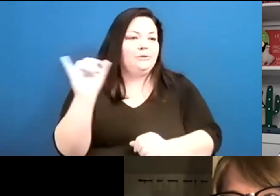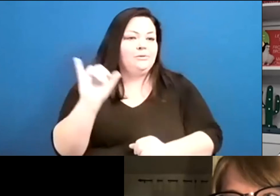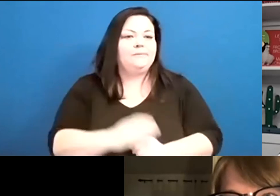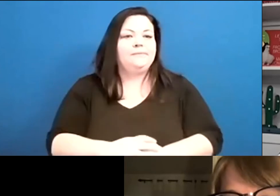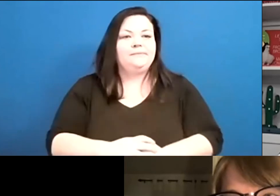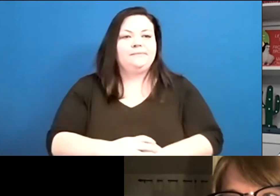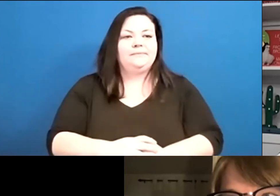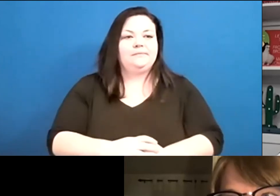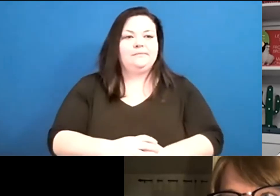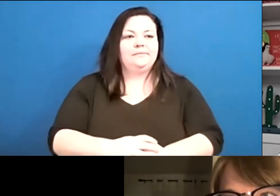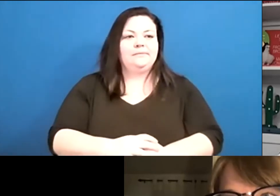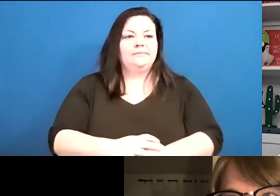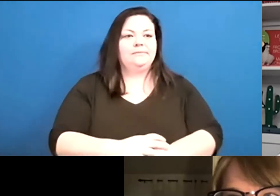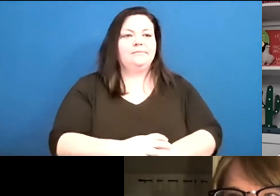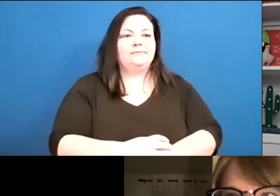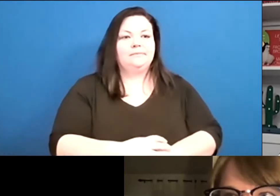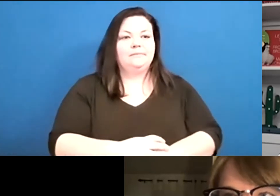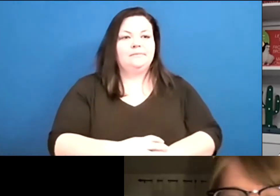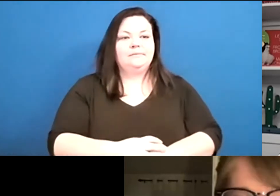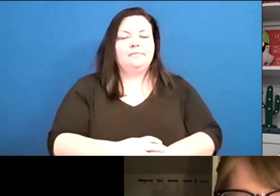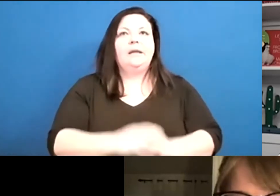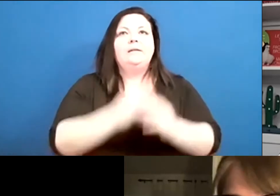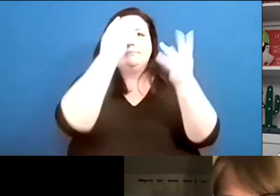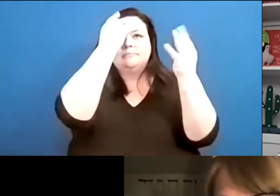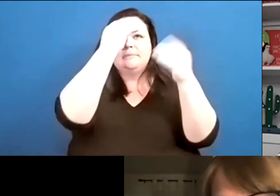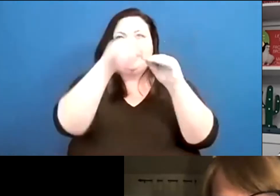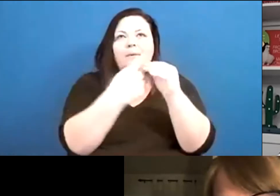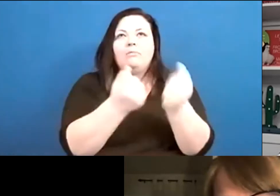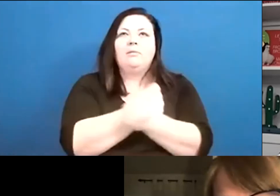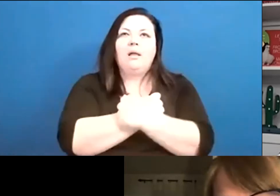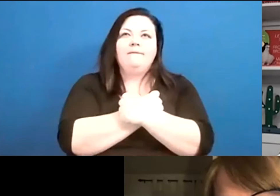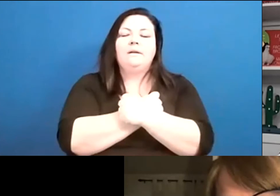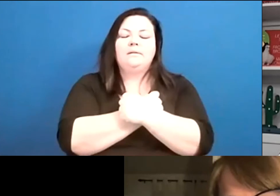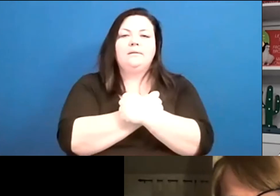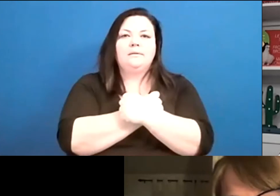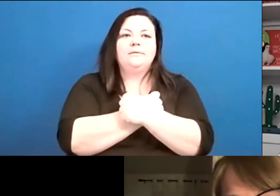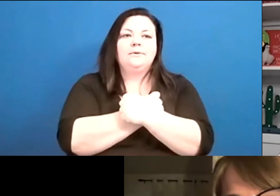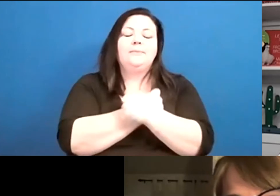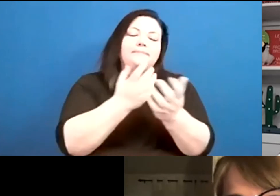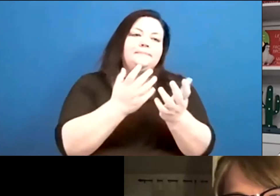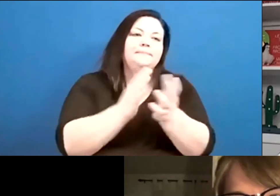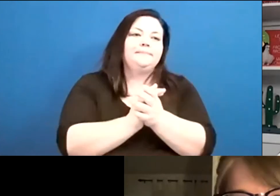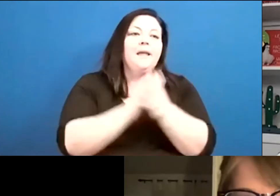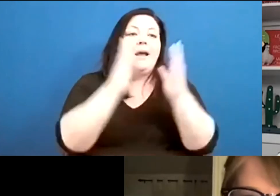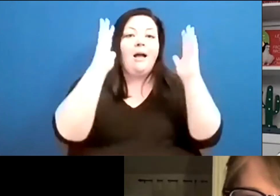and thinking about about love, so I hope that you will consider buying